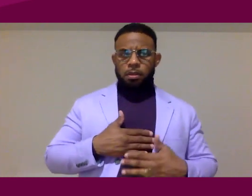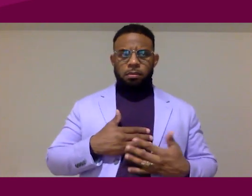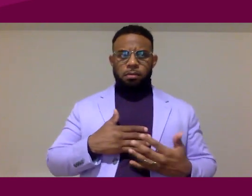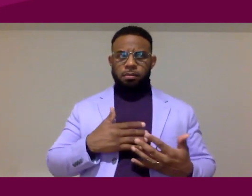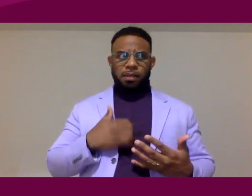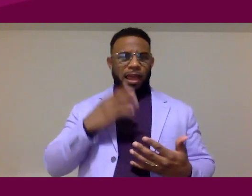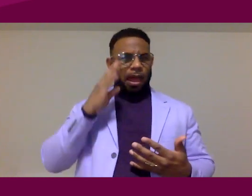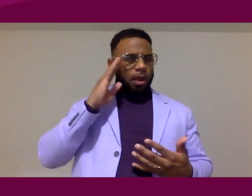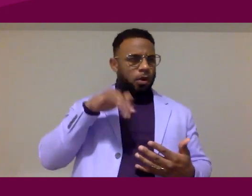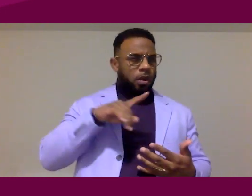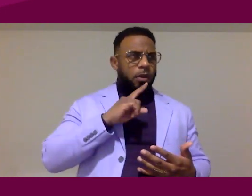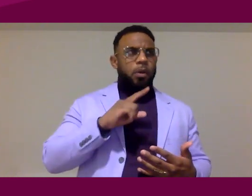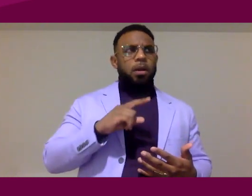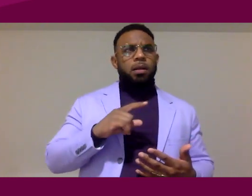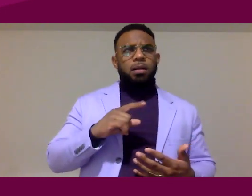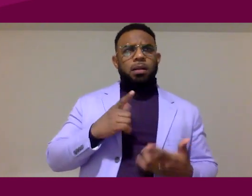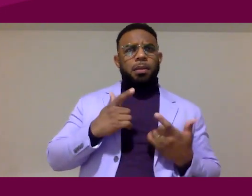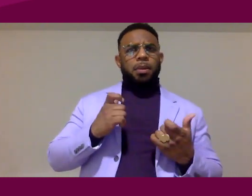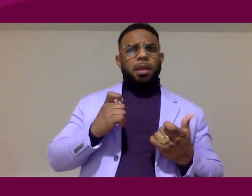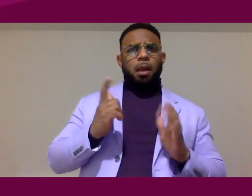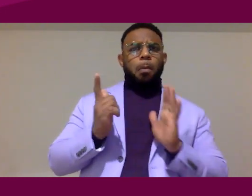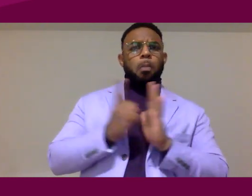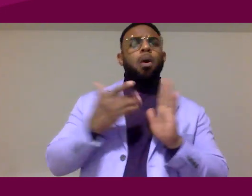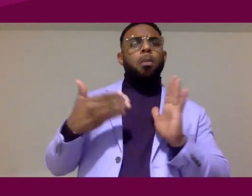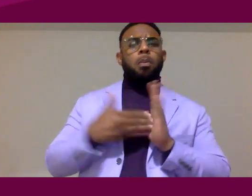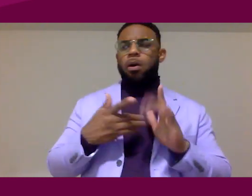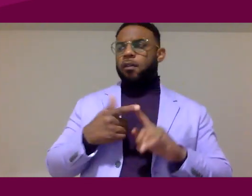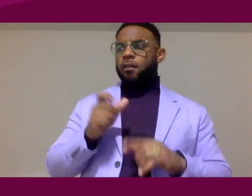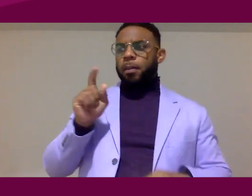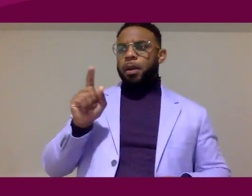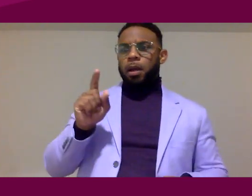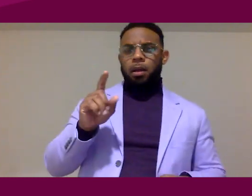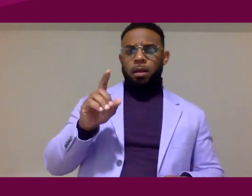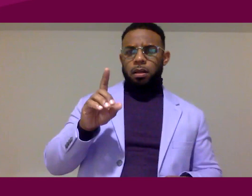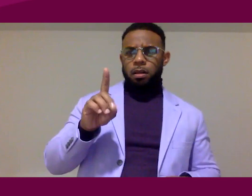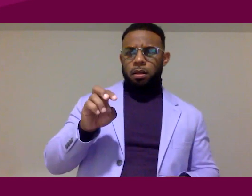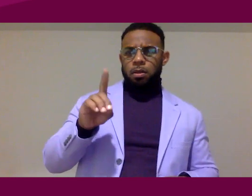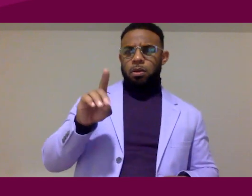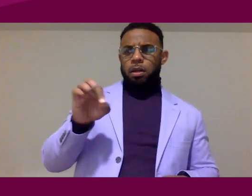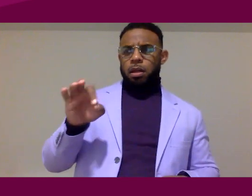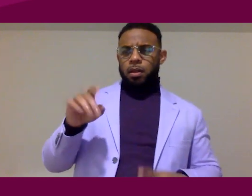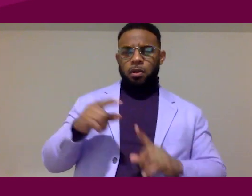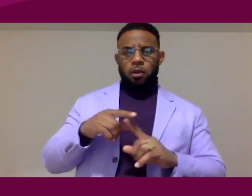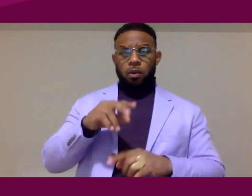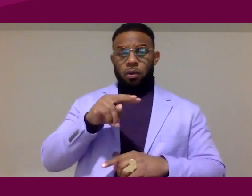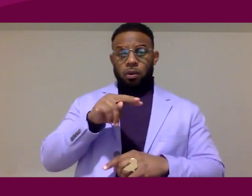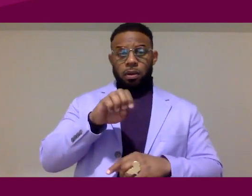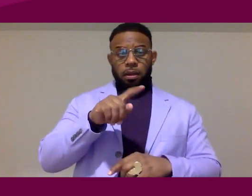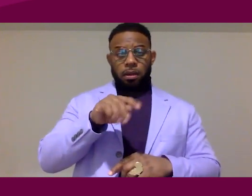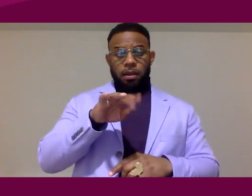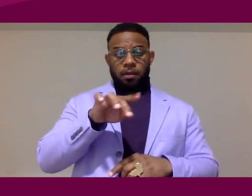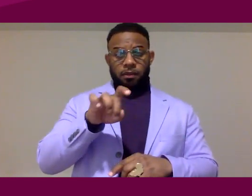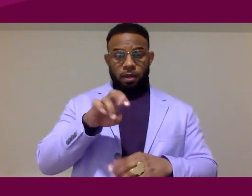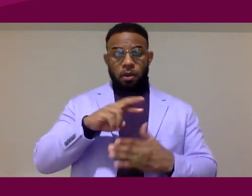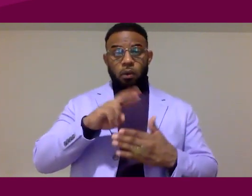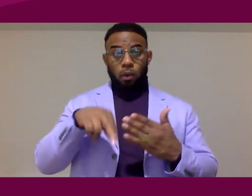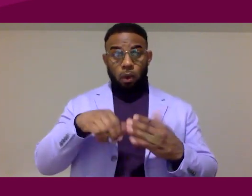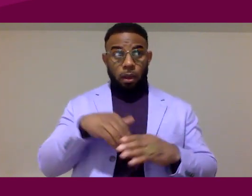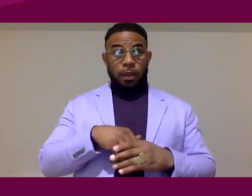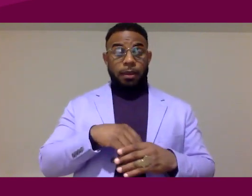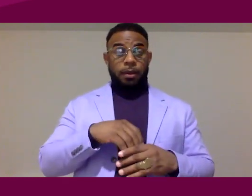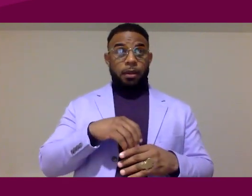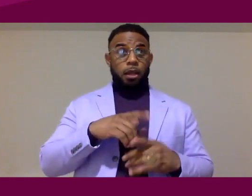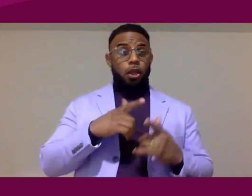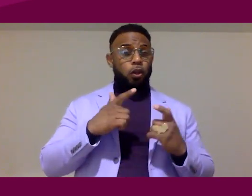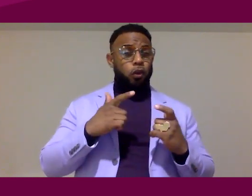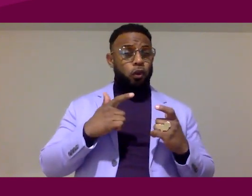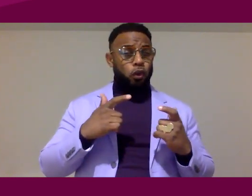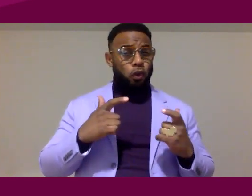And I know that there was a big lawsuit from DREDF to Netflix that resulted in a huge increase.